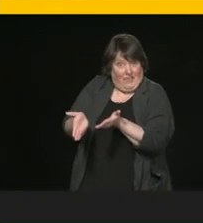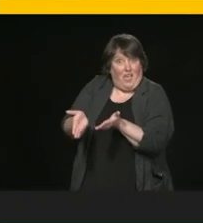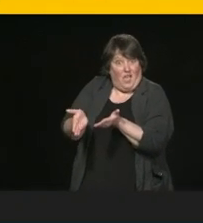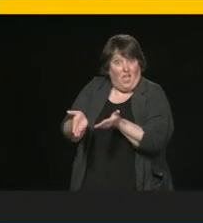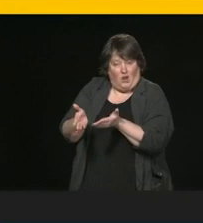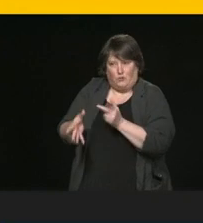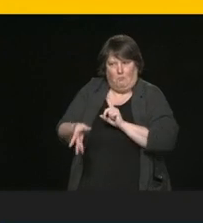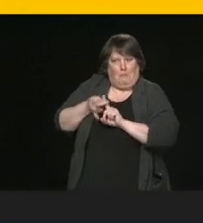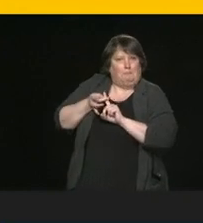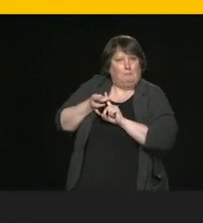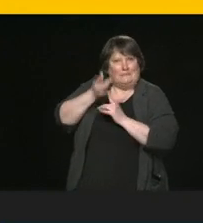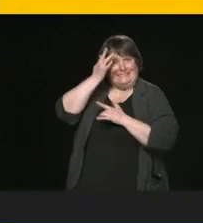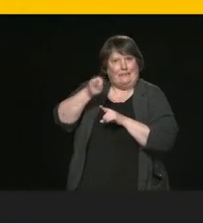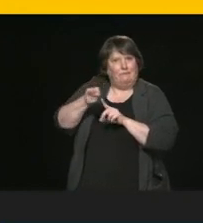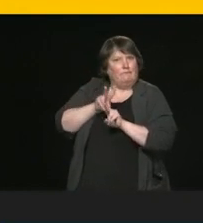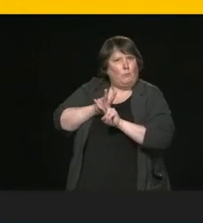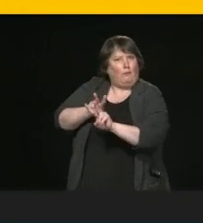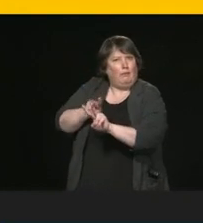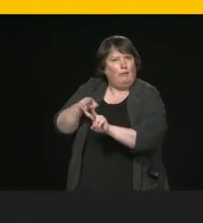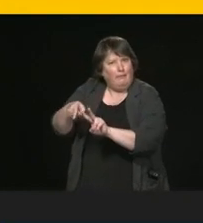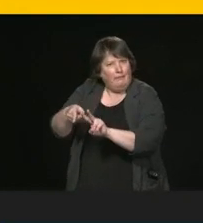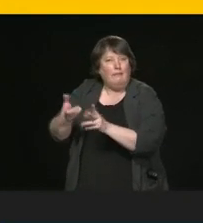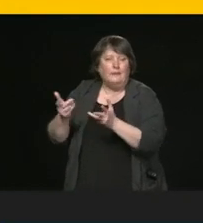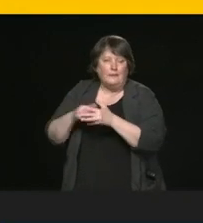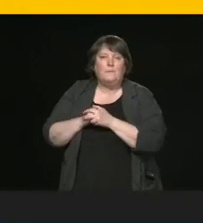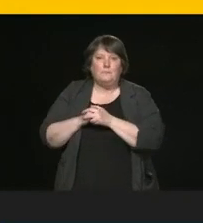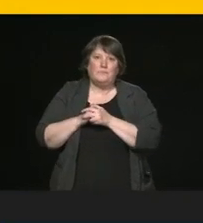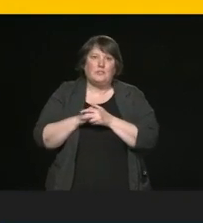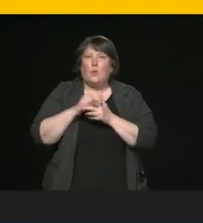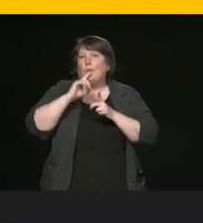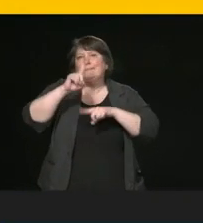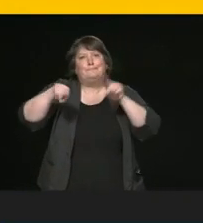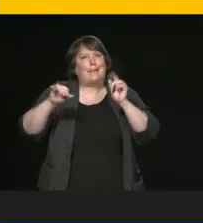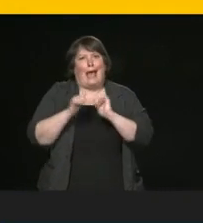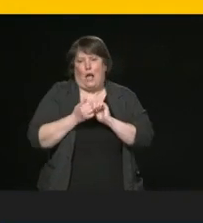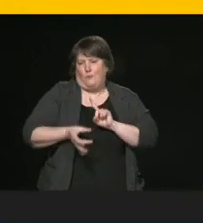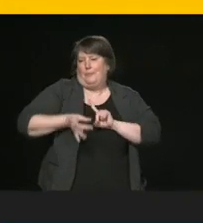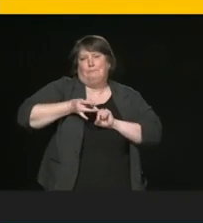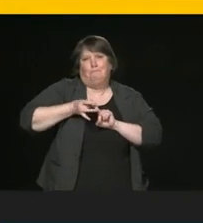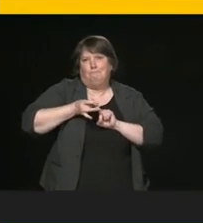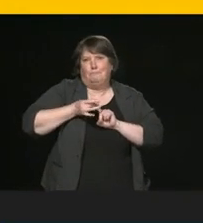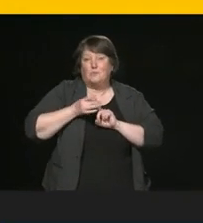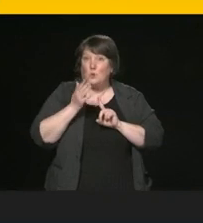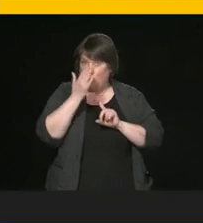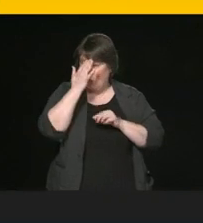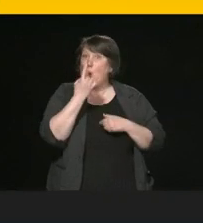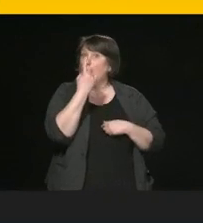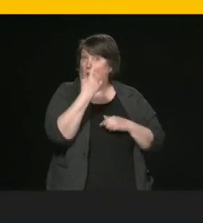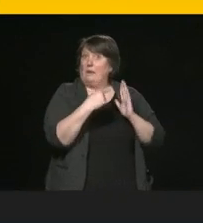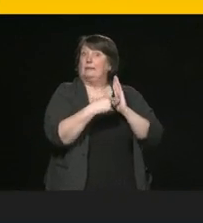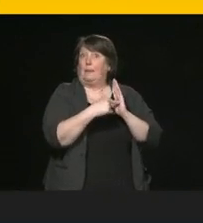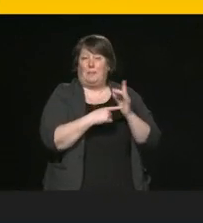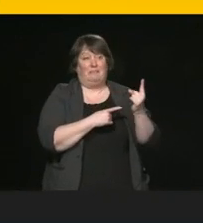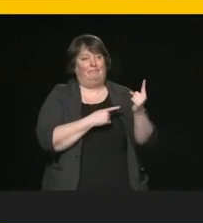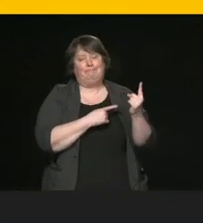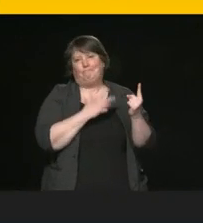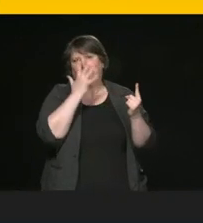WORKERS AS WELL. SO IT'S VARIED IN TERMS OF WHERE THEY ACQUIRE INFECTION.